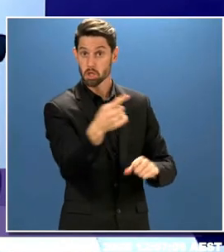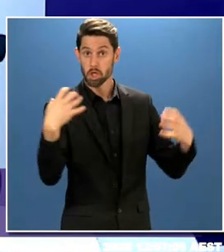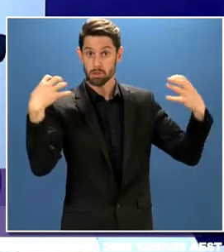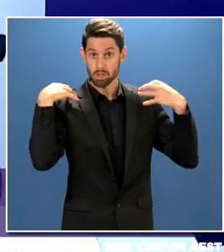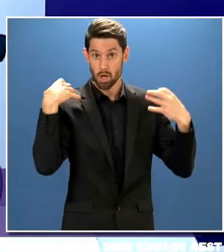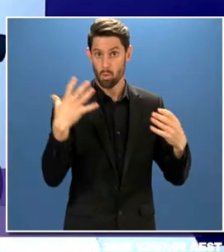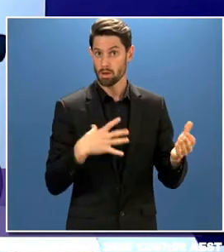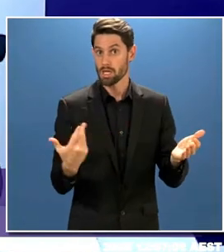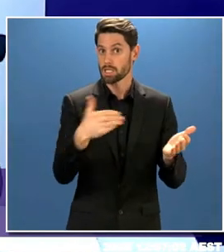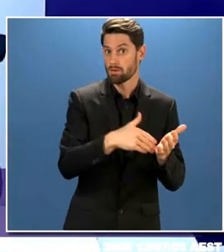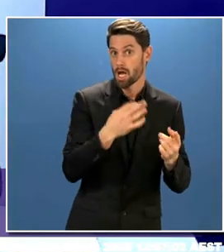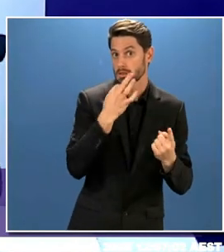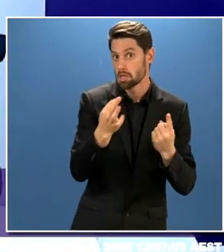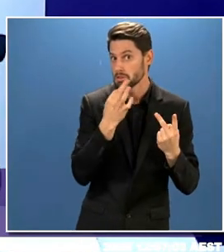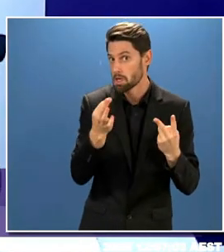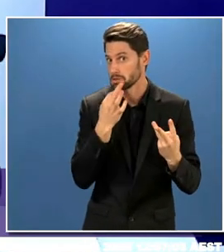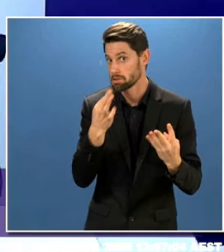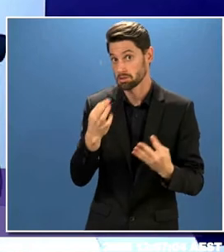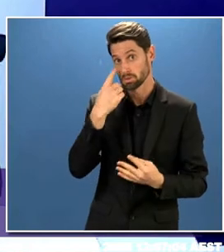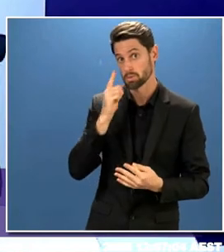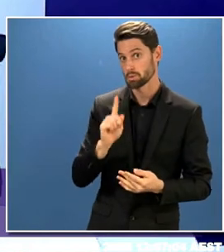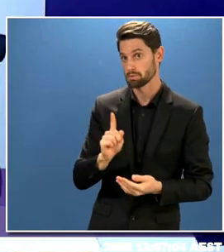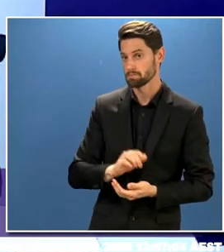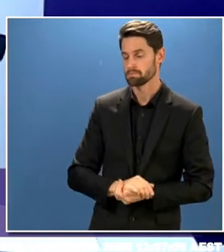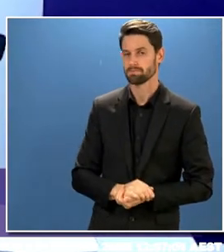Thank you, Ms Fraser. Thank you very much.